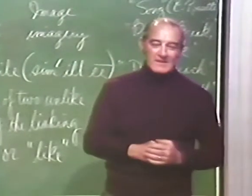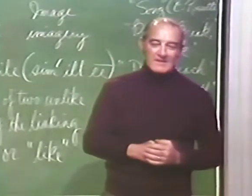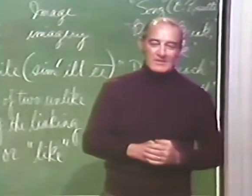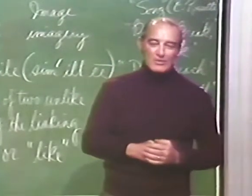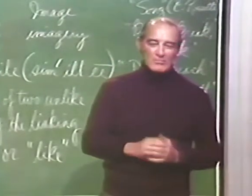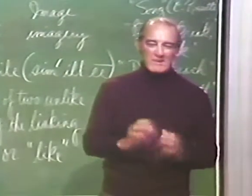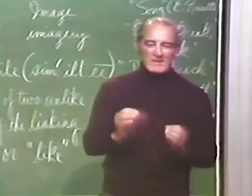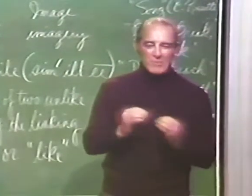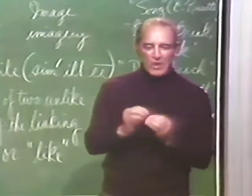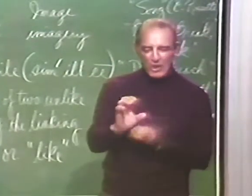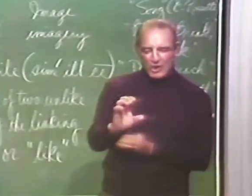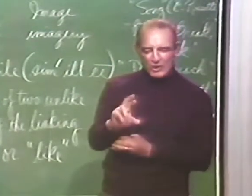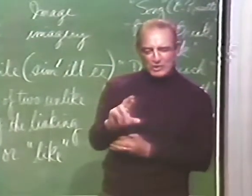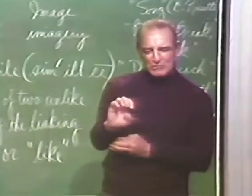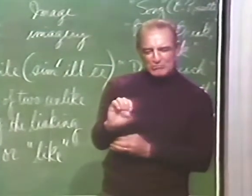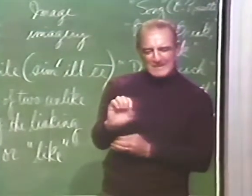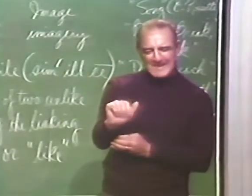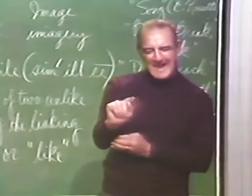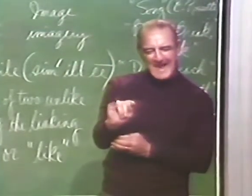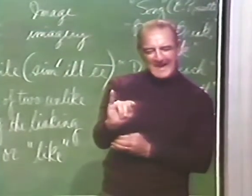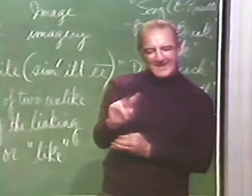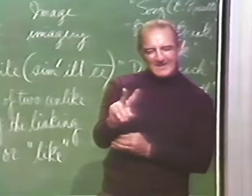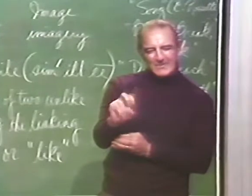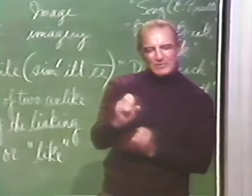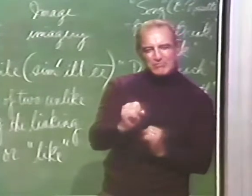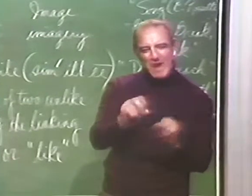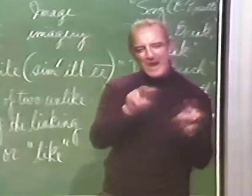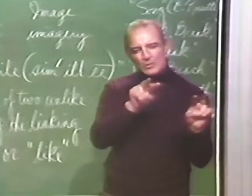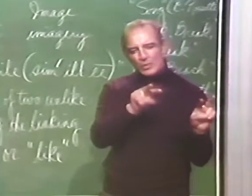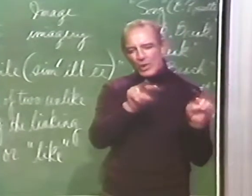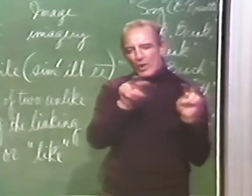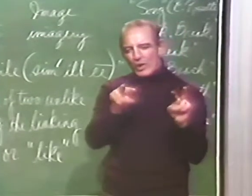AND...YOU'LL BE MORE CREATIVE.